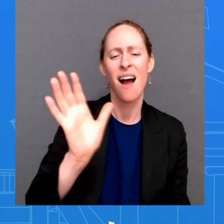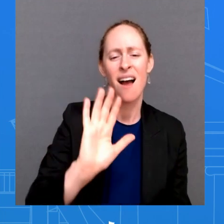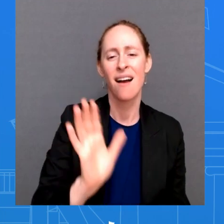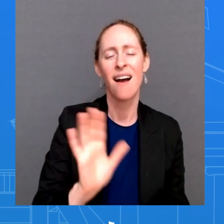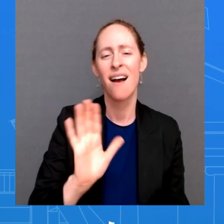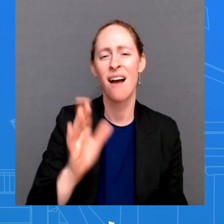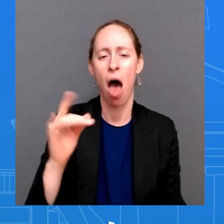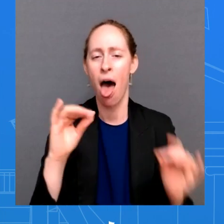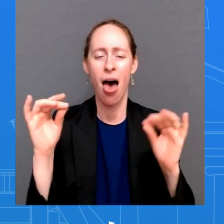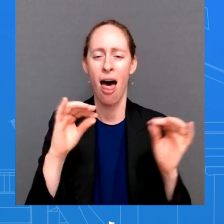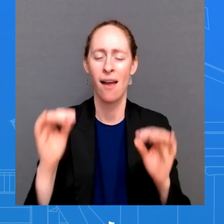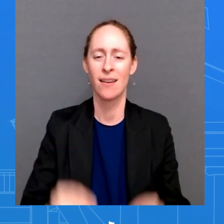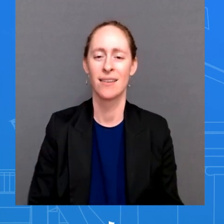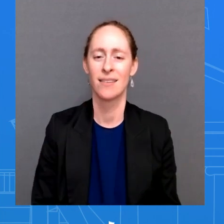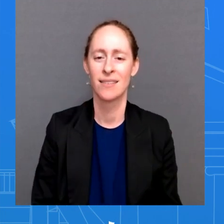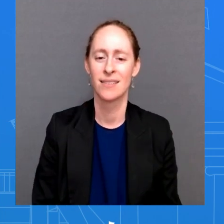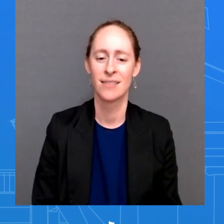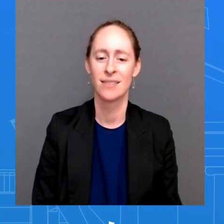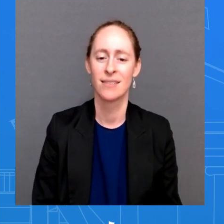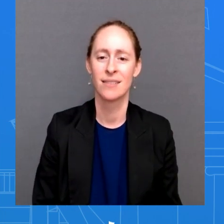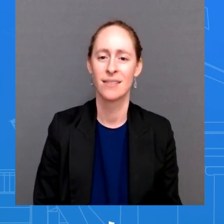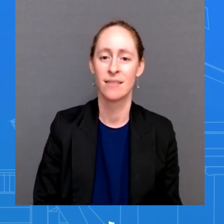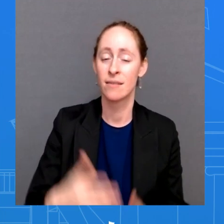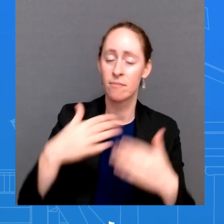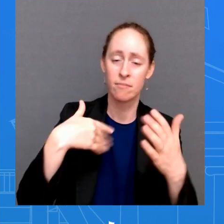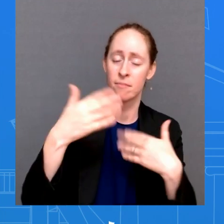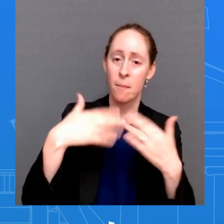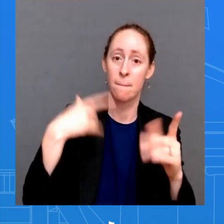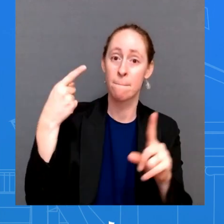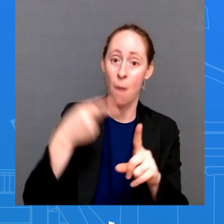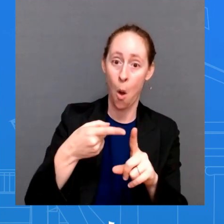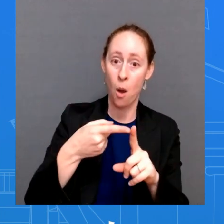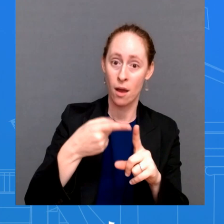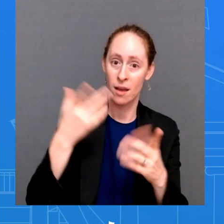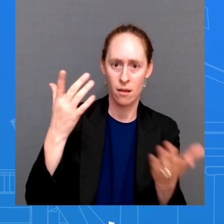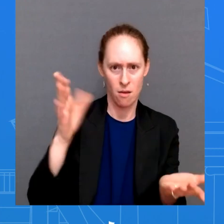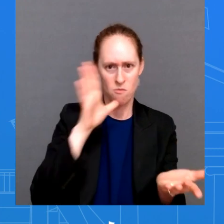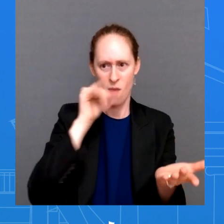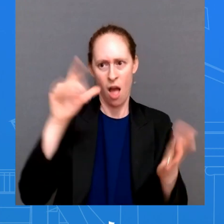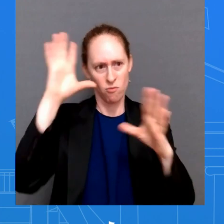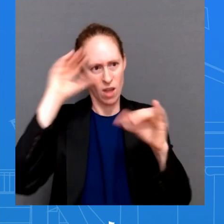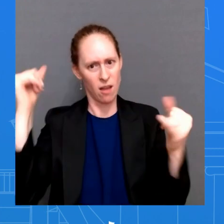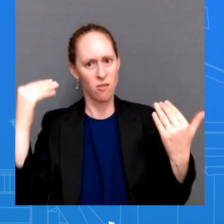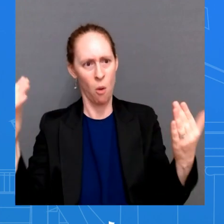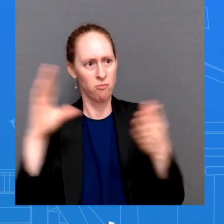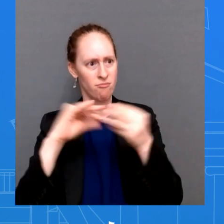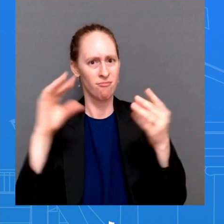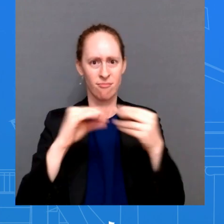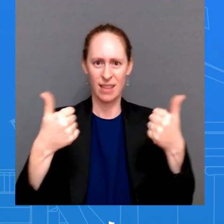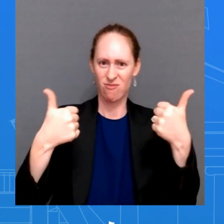Now he can say if he thinks it was good or not. Ms. Jean-Pierre: I mean, that's not how it works. That is not how it works here.